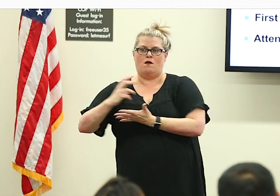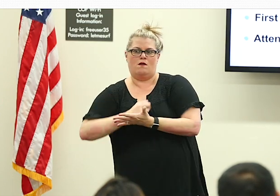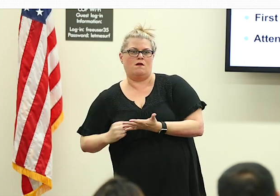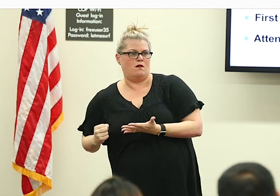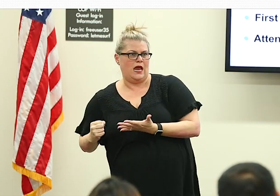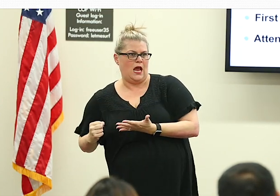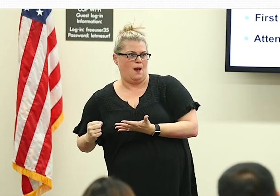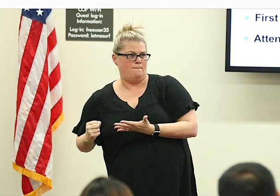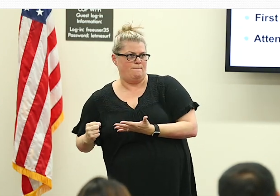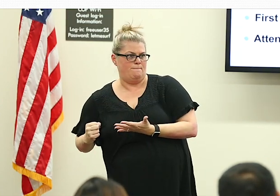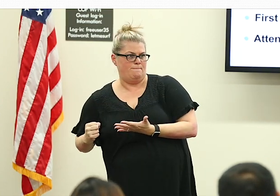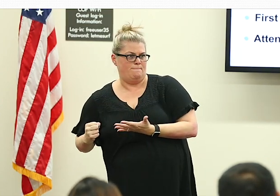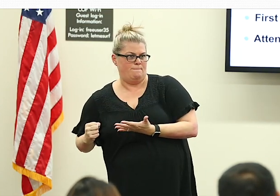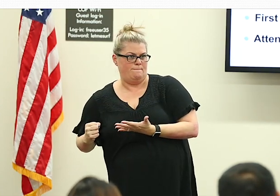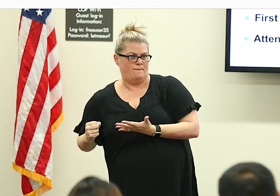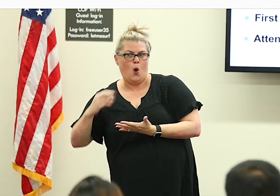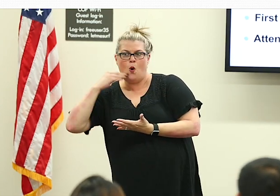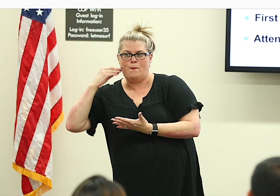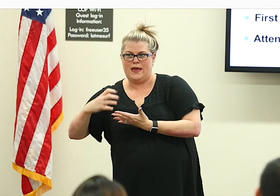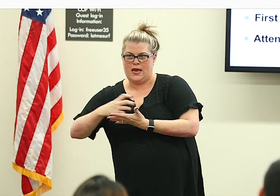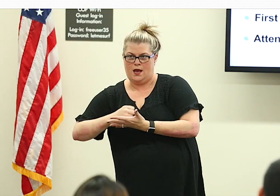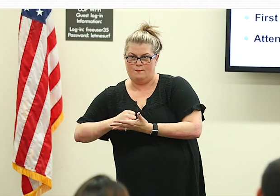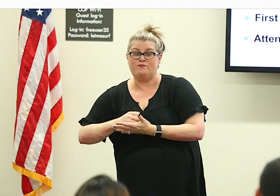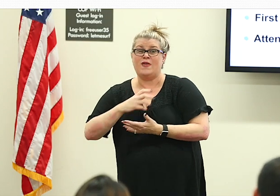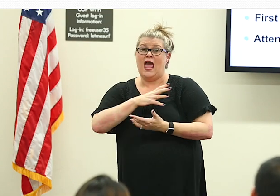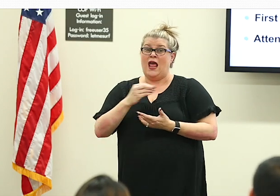And you have to have attended a first time home buyer class.